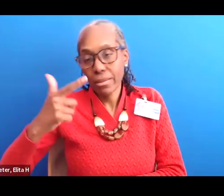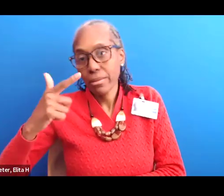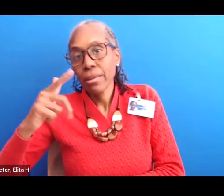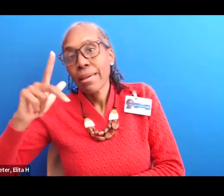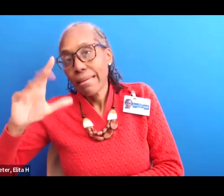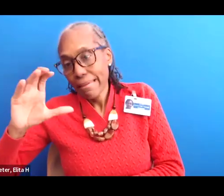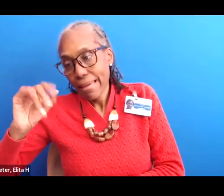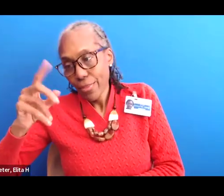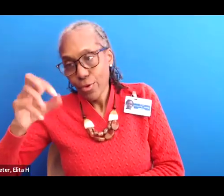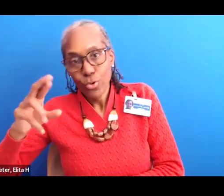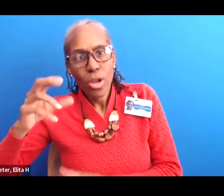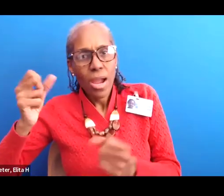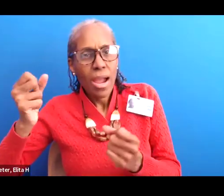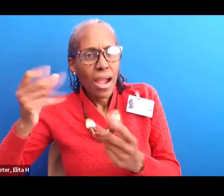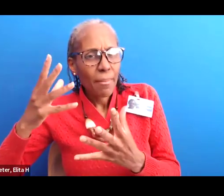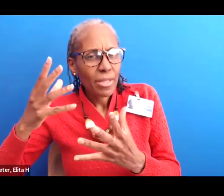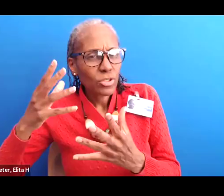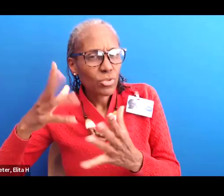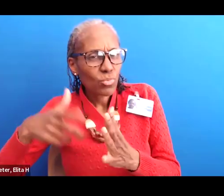Sometimes no irrigation is recommended.